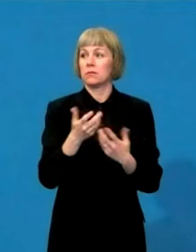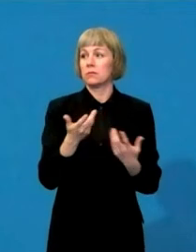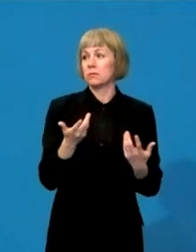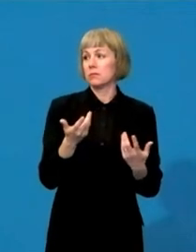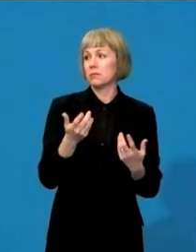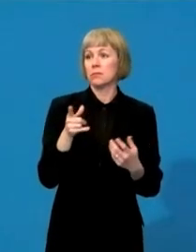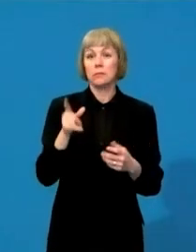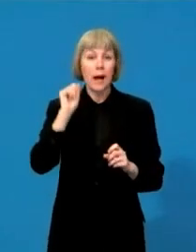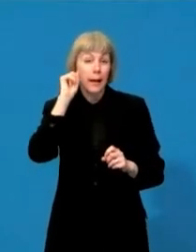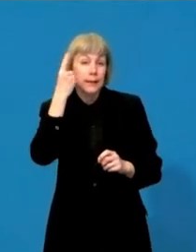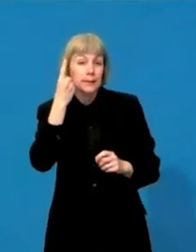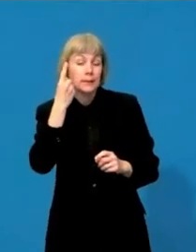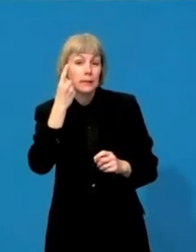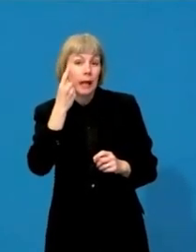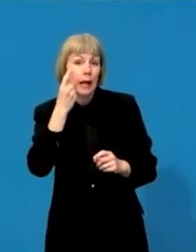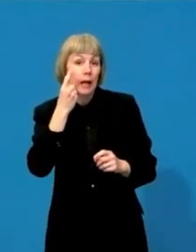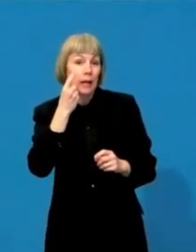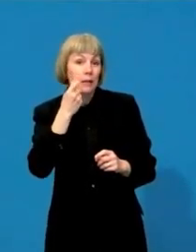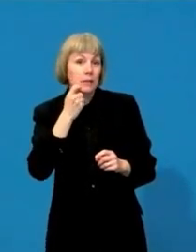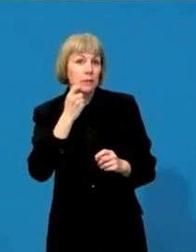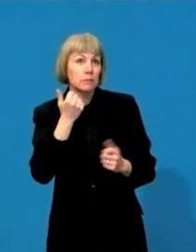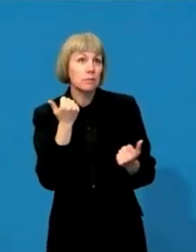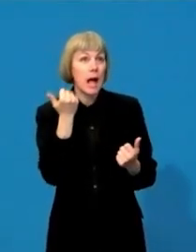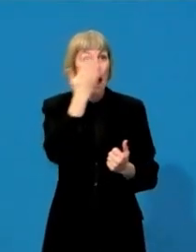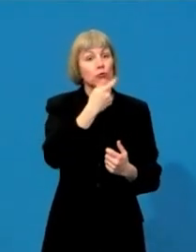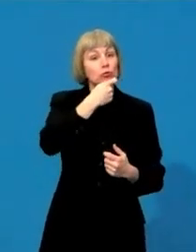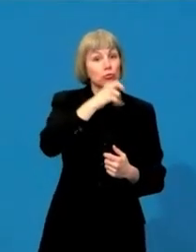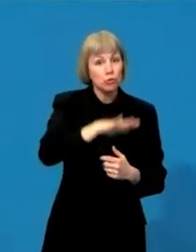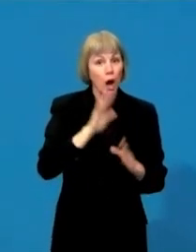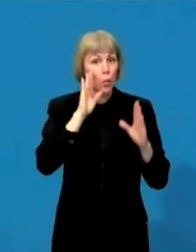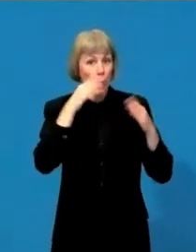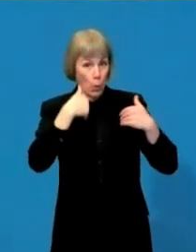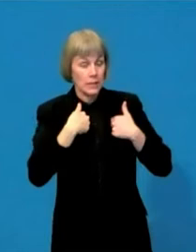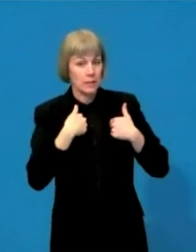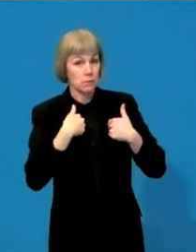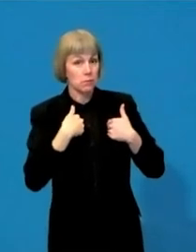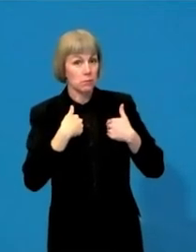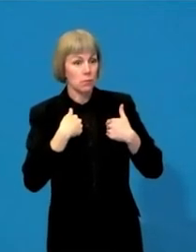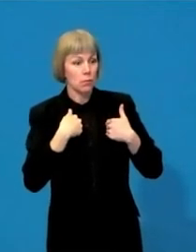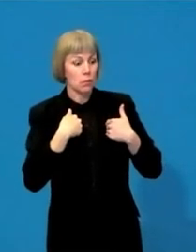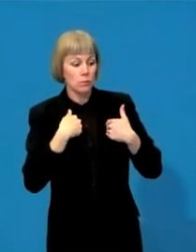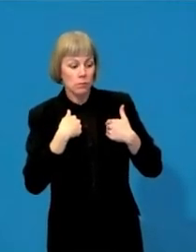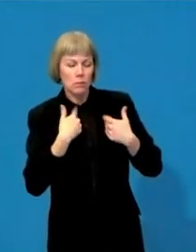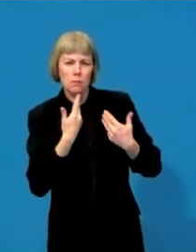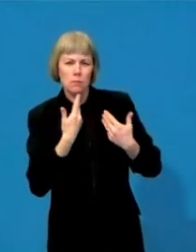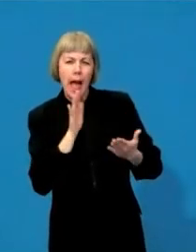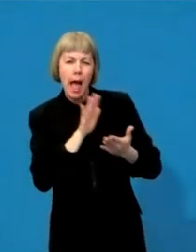how a child with autism connects to culture and tradition.